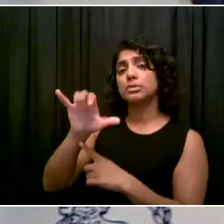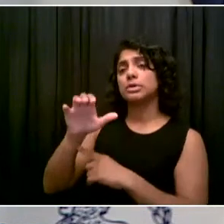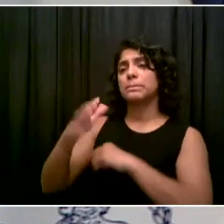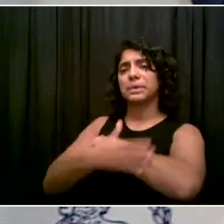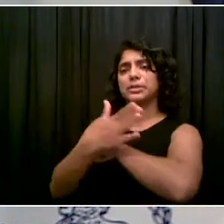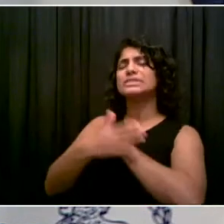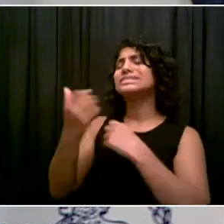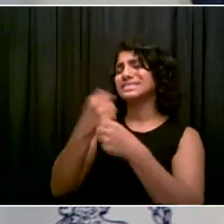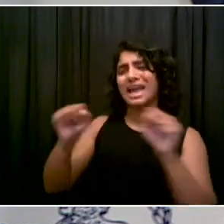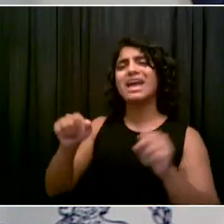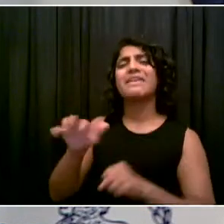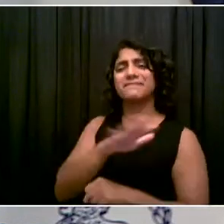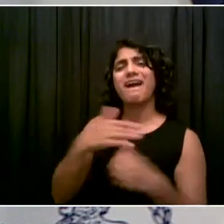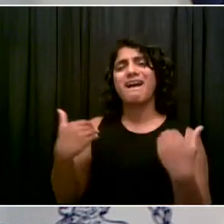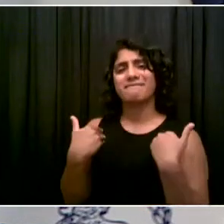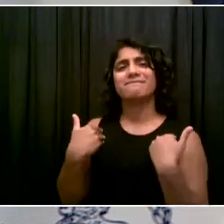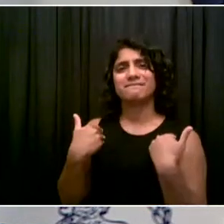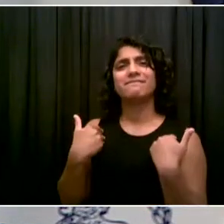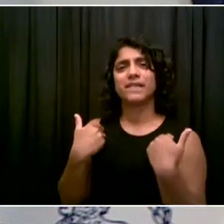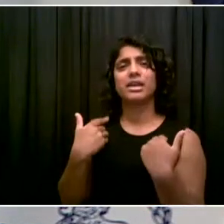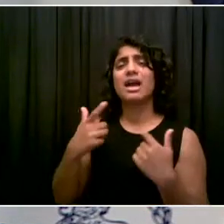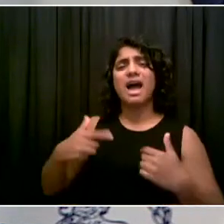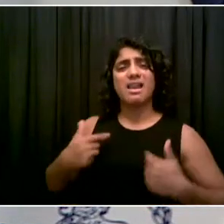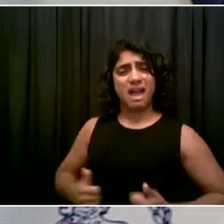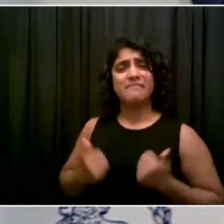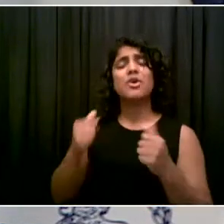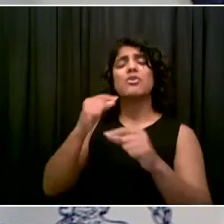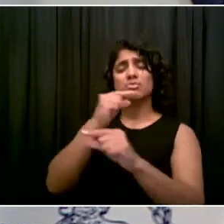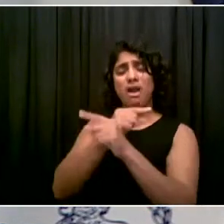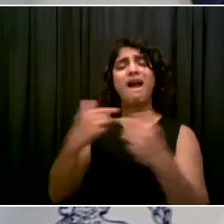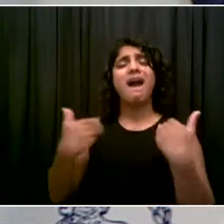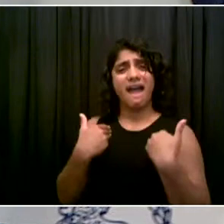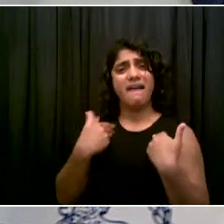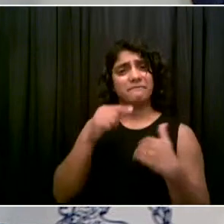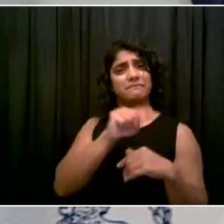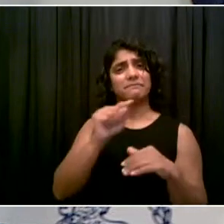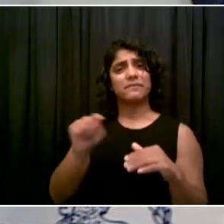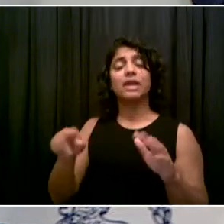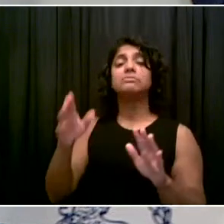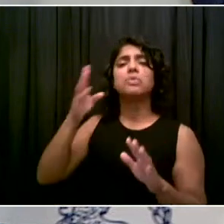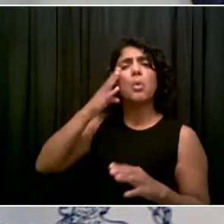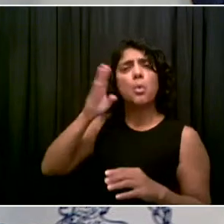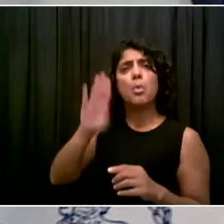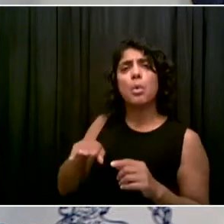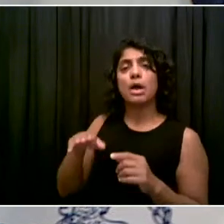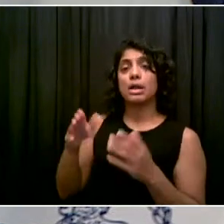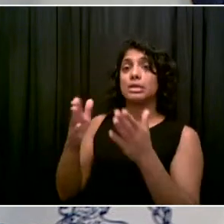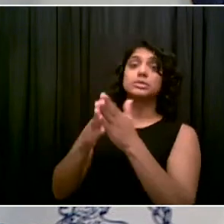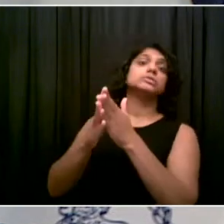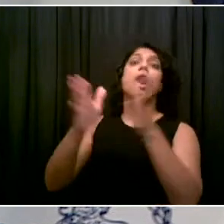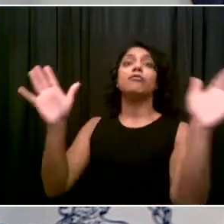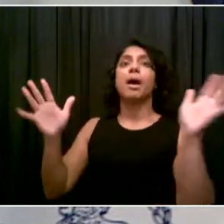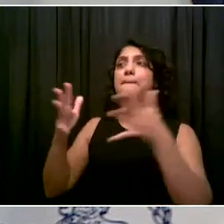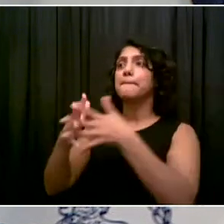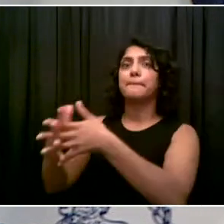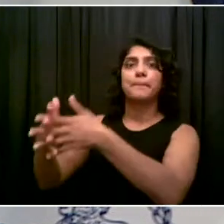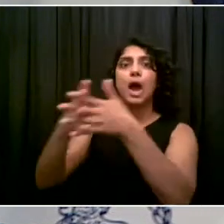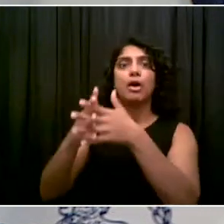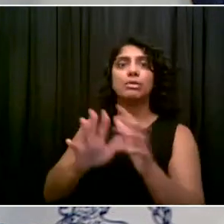SAFE, THERE IS A NATIOL NA LIFEGUARD SHORTAGE, THAT IS A TRUE STATEMENT. NEW YORK CITY